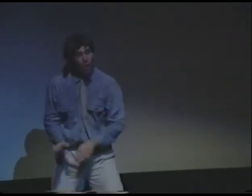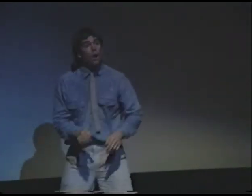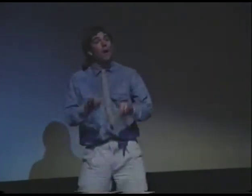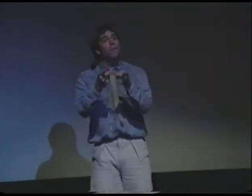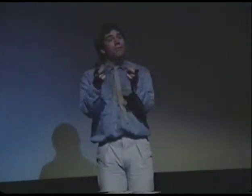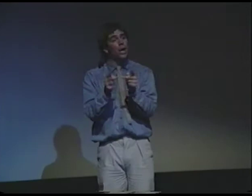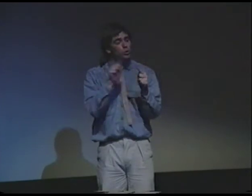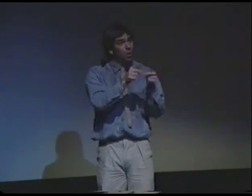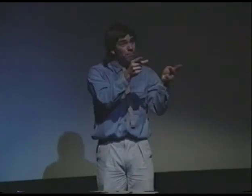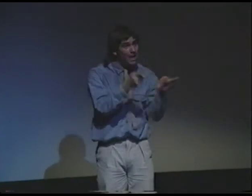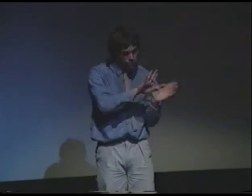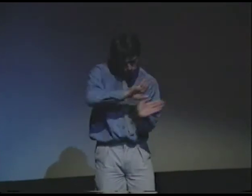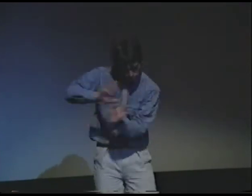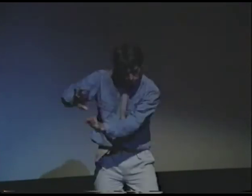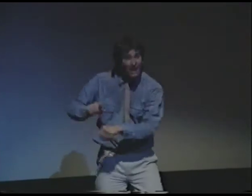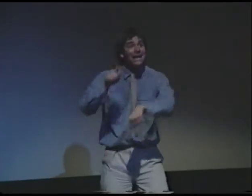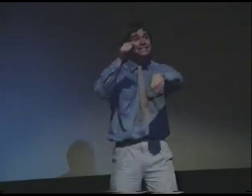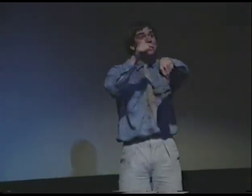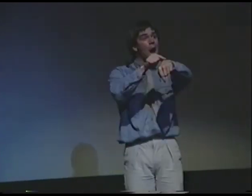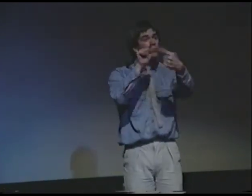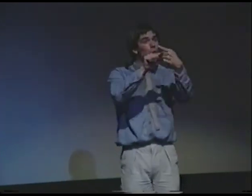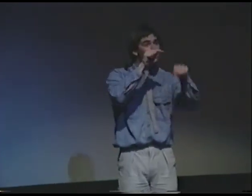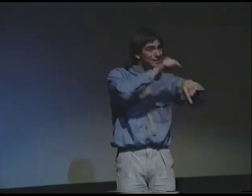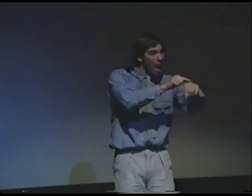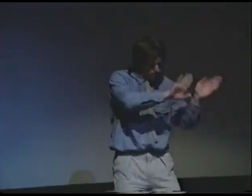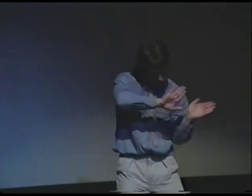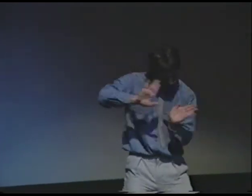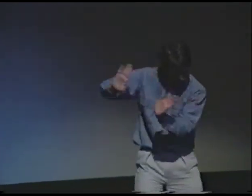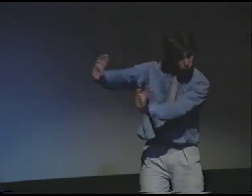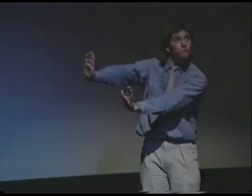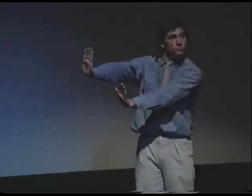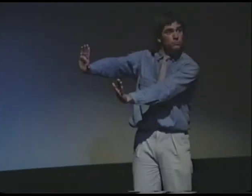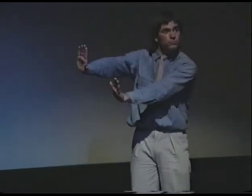from person to person, from place to place, from time to time.